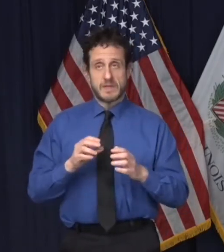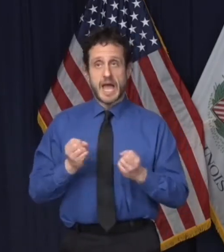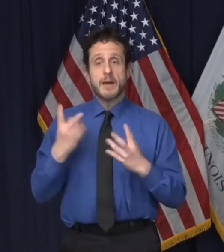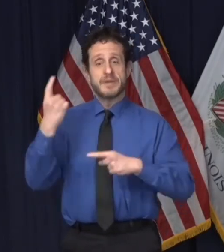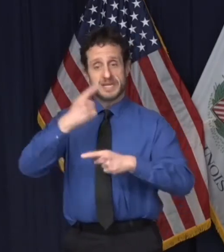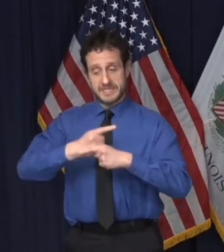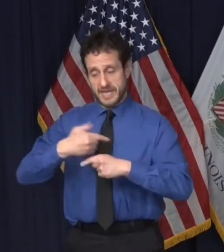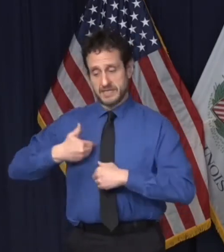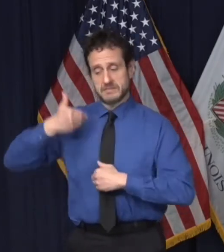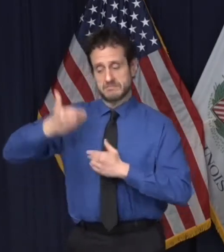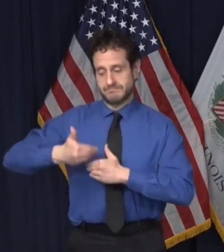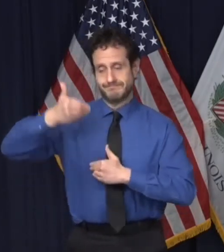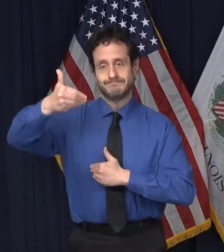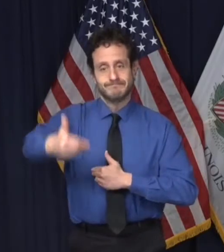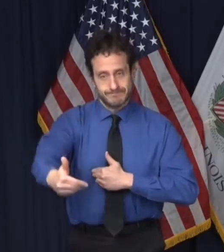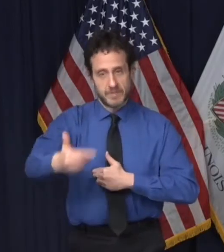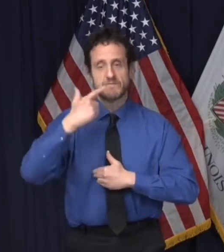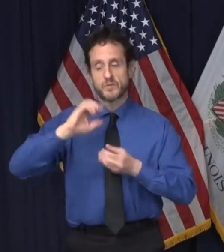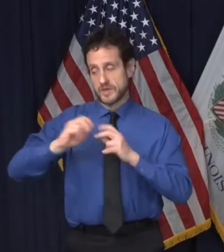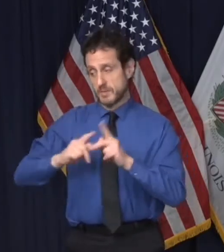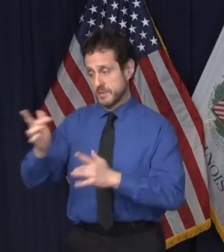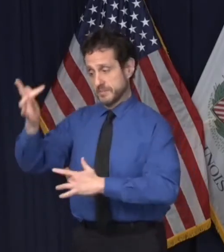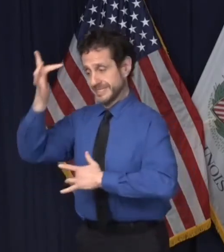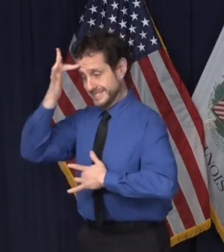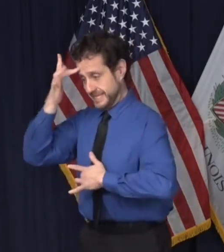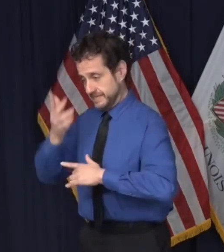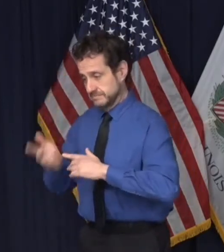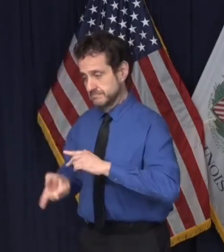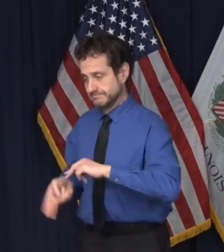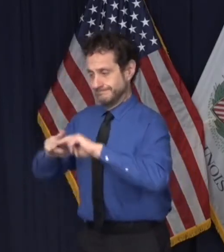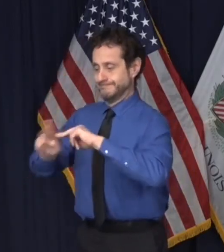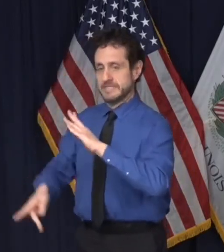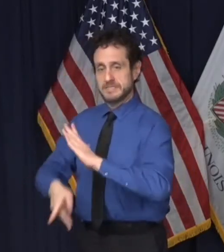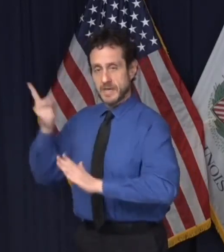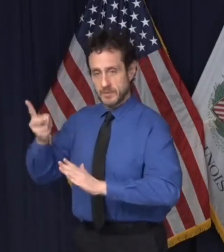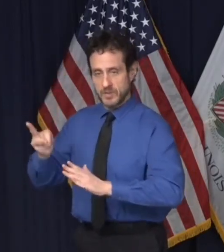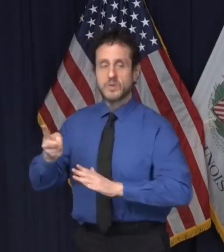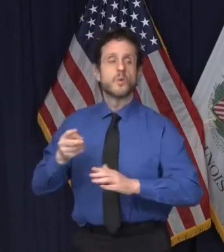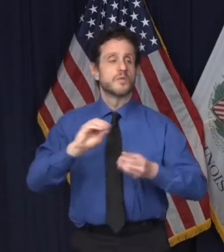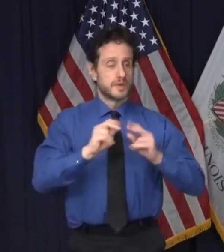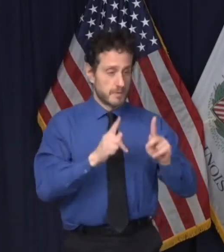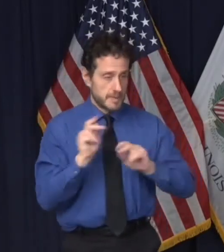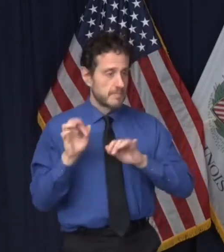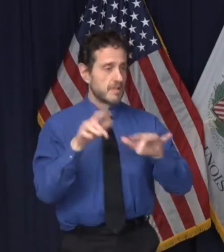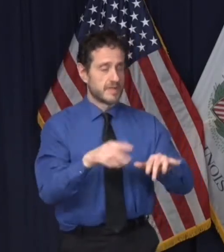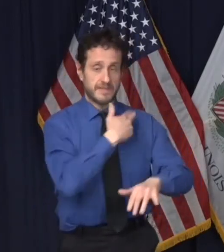THAT'S THE NUMBER OF DAYS THAT IT TAKES TO DOUBLE CASE COUNTS,